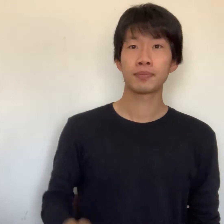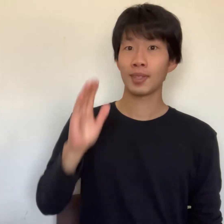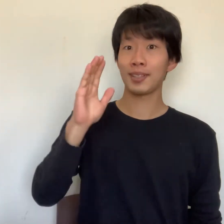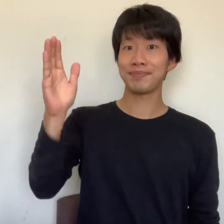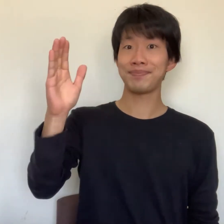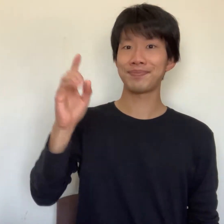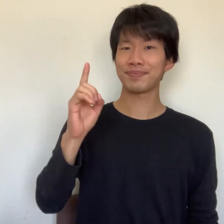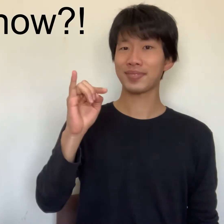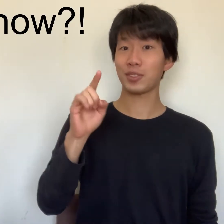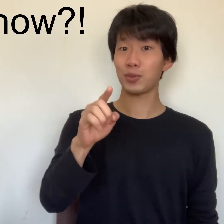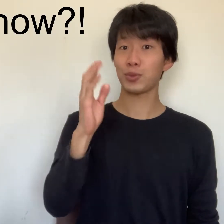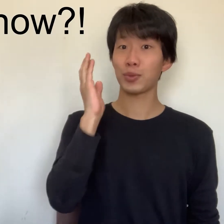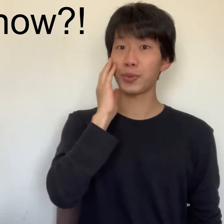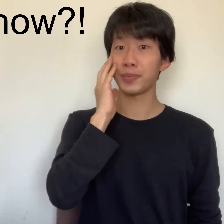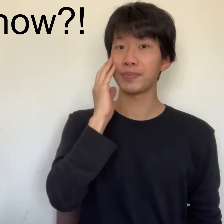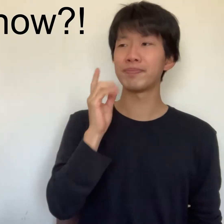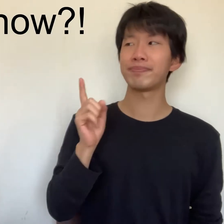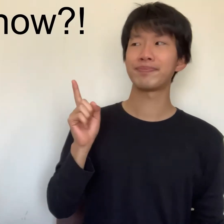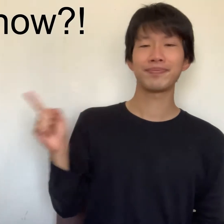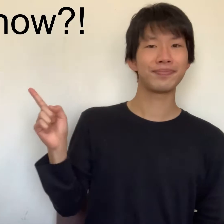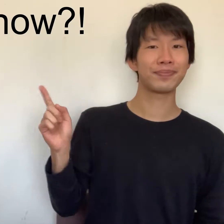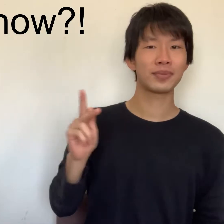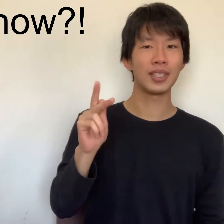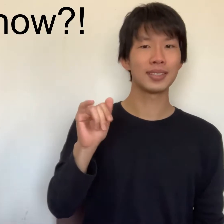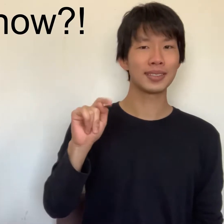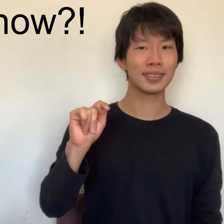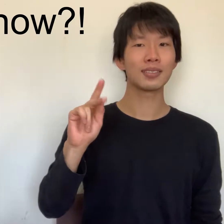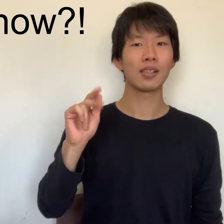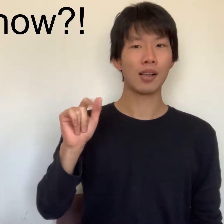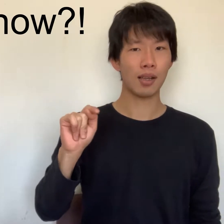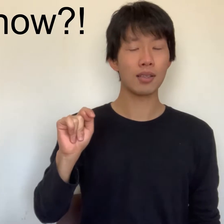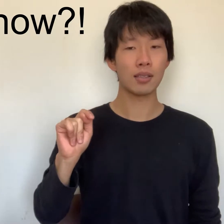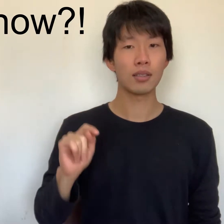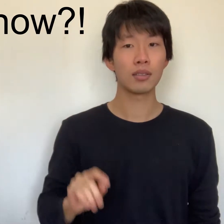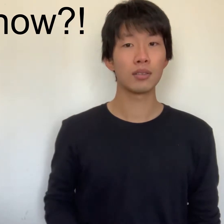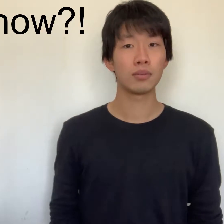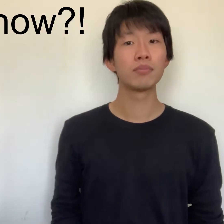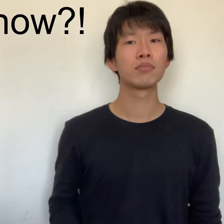Hello! Did you know? KitKat